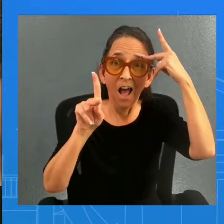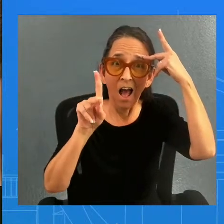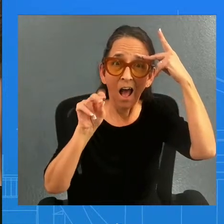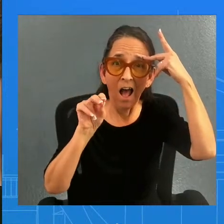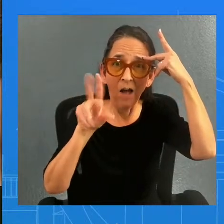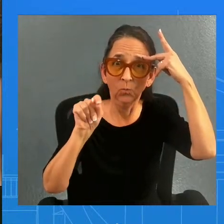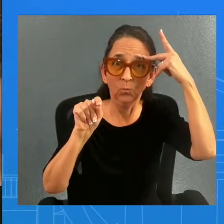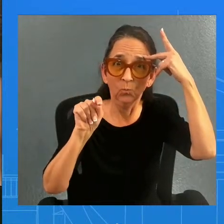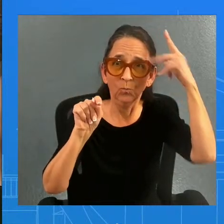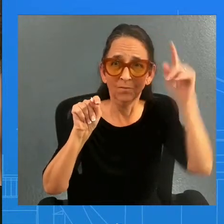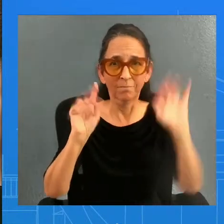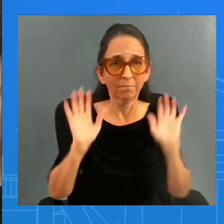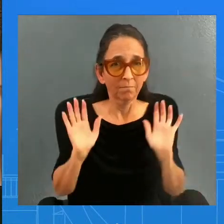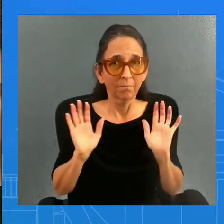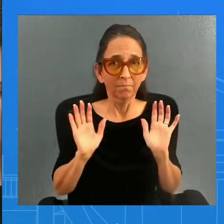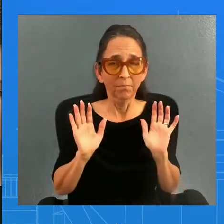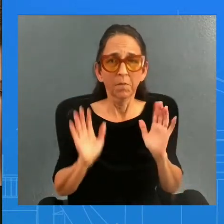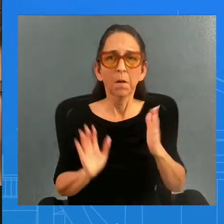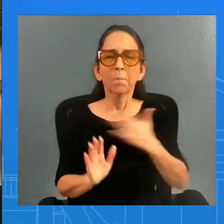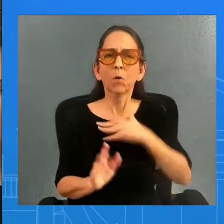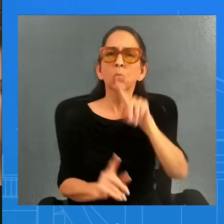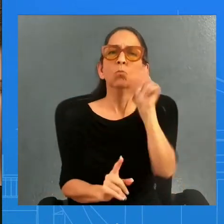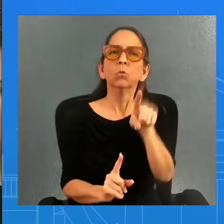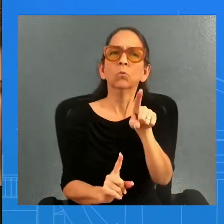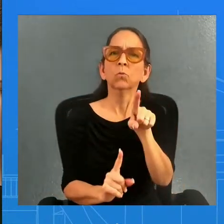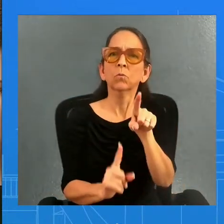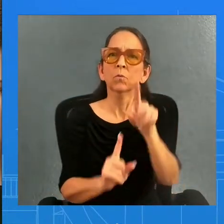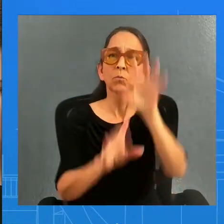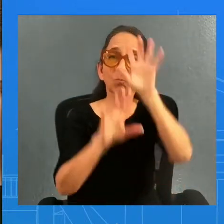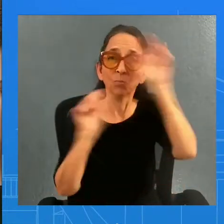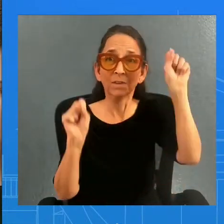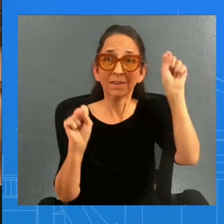that Donald Trump meets the definition of a fascist